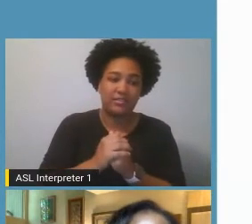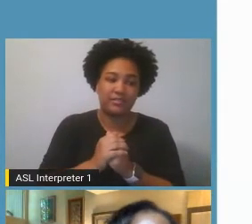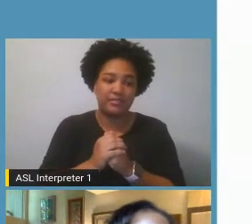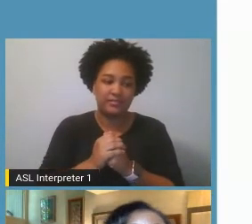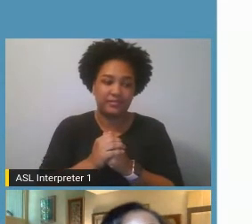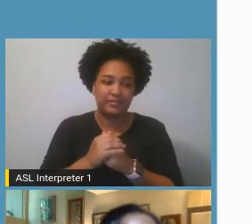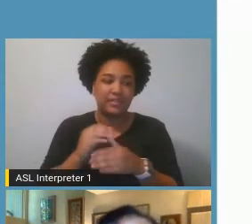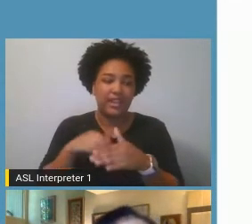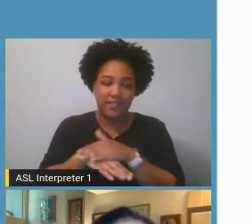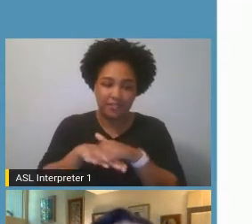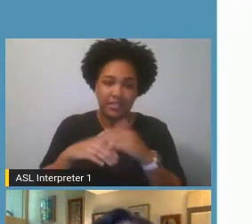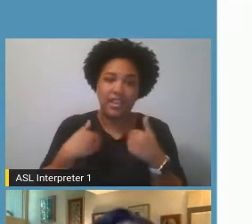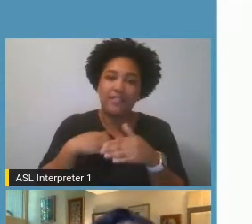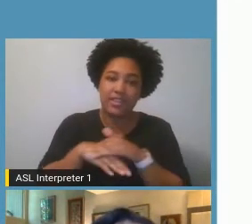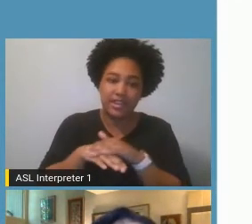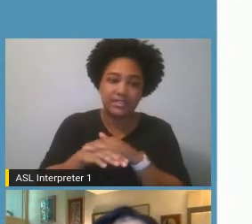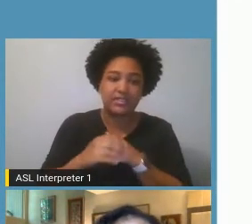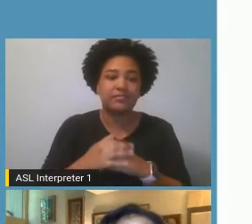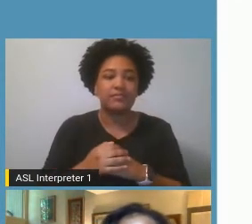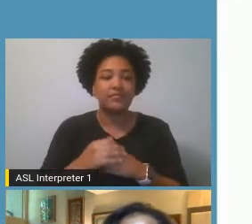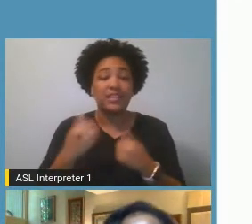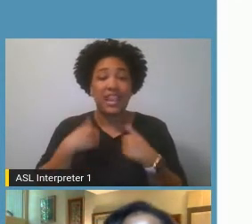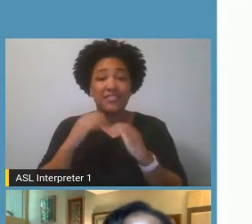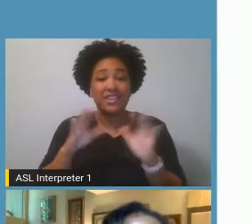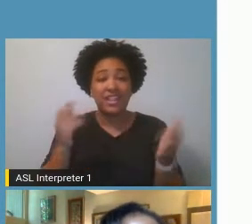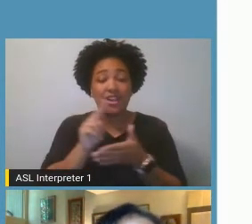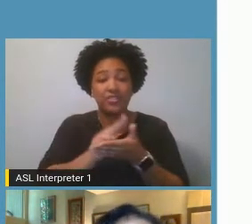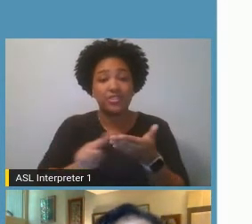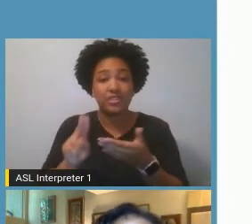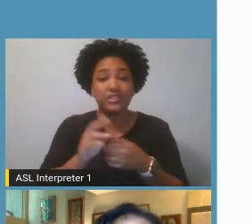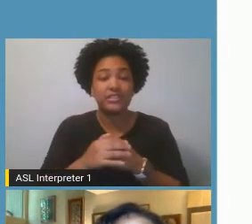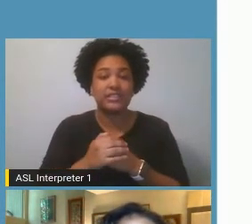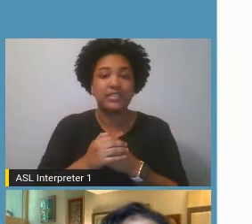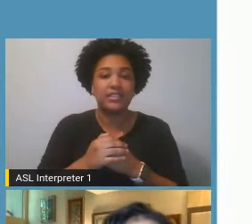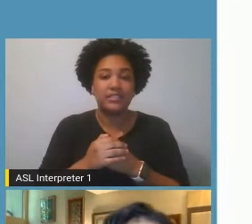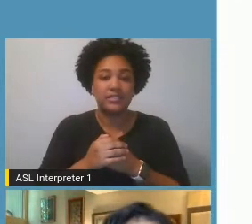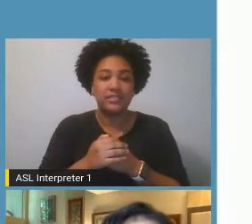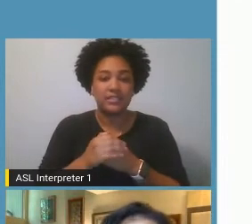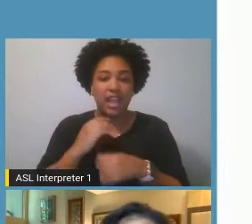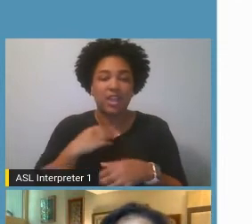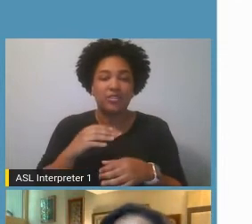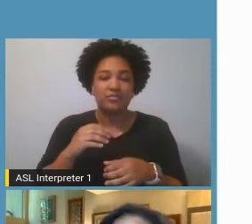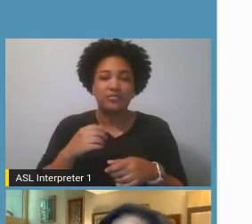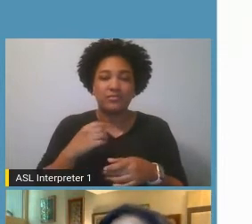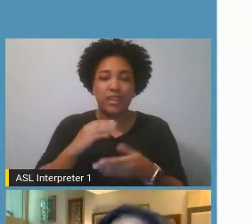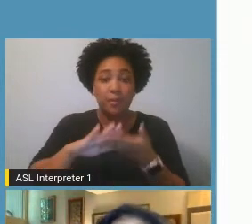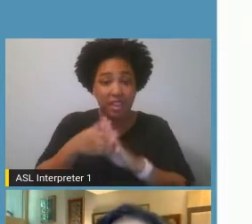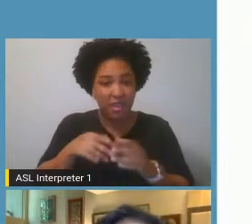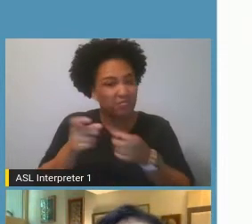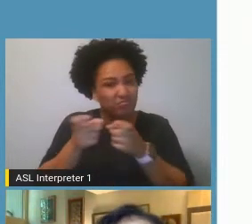We have a lot of universities that are taking the helm: University of Michigan,